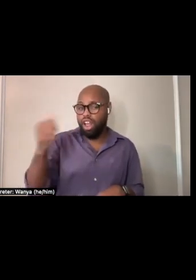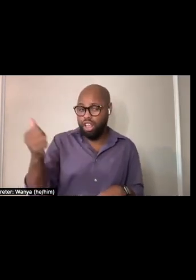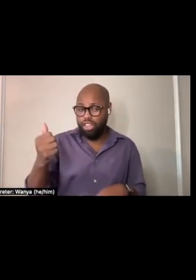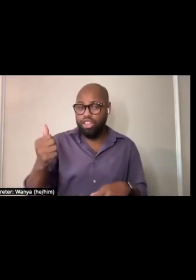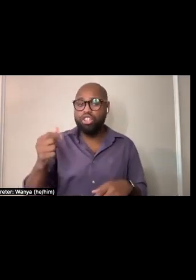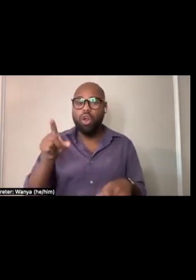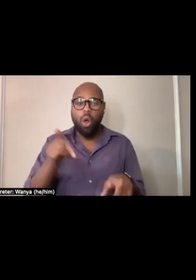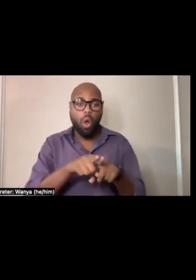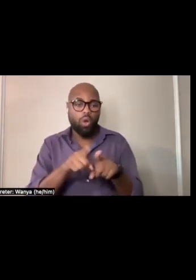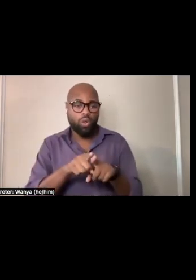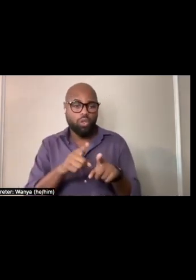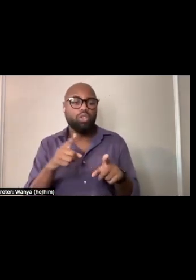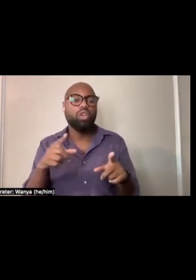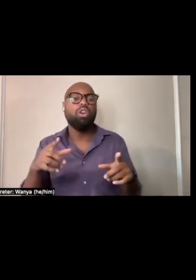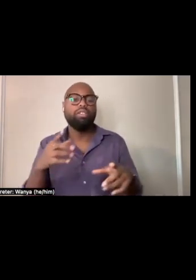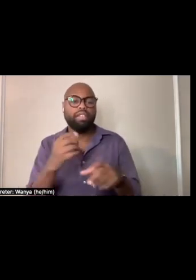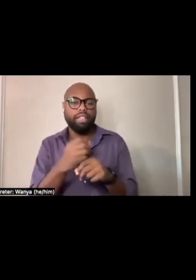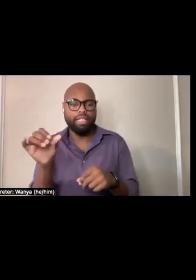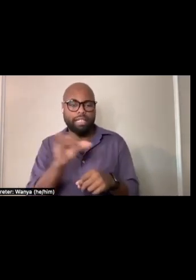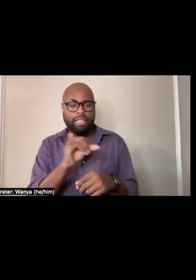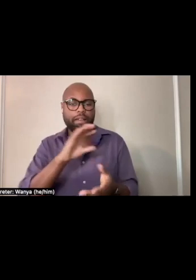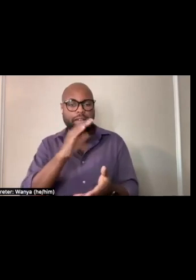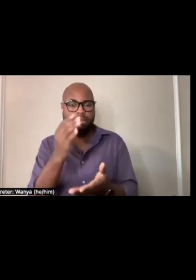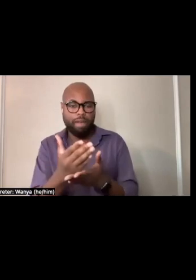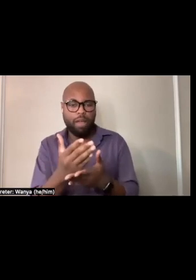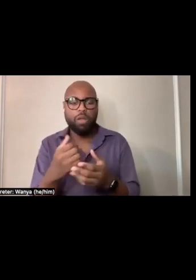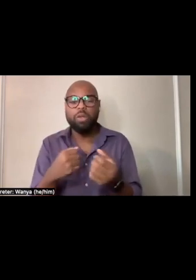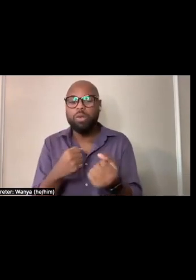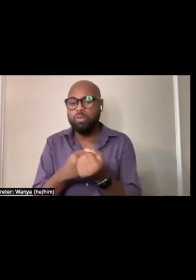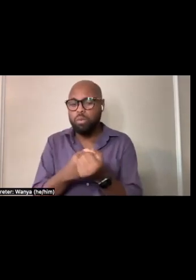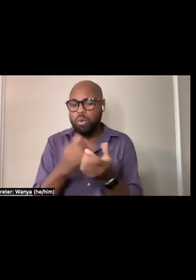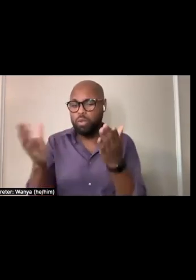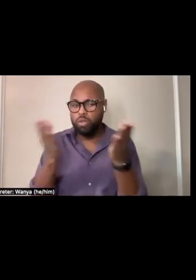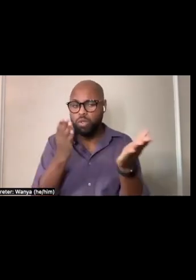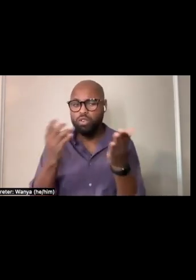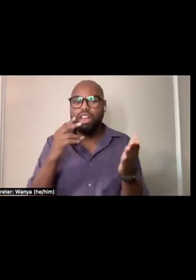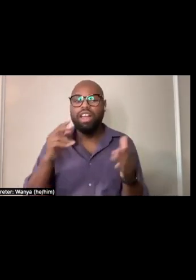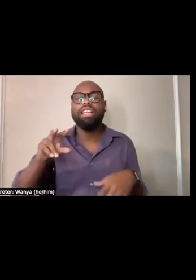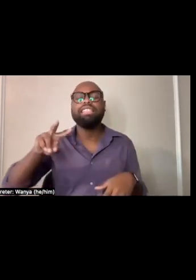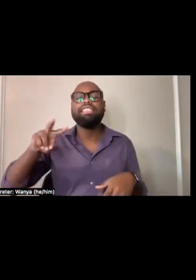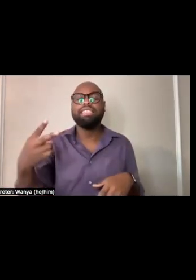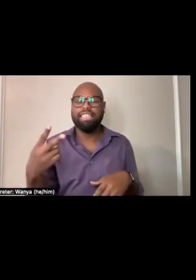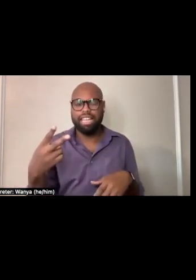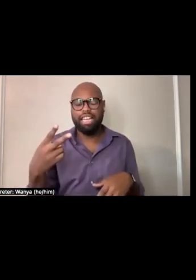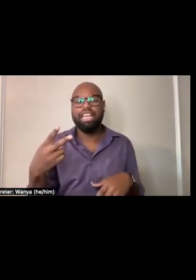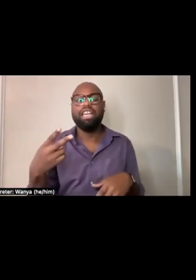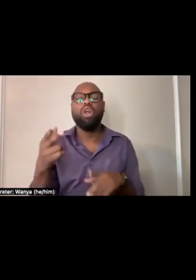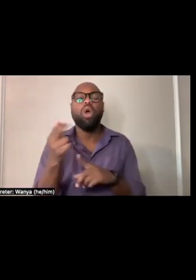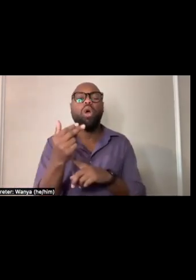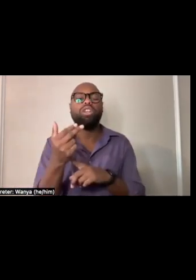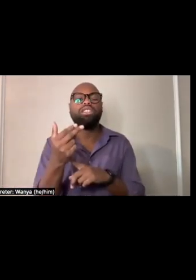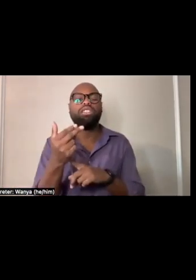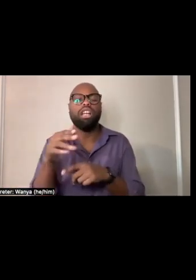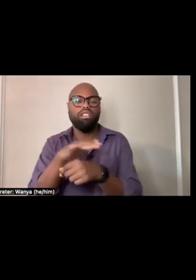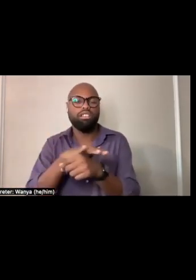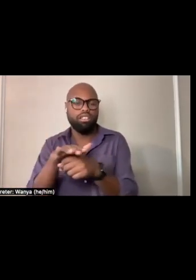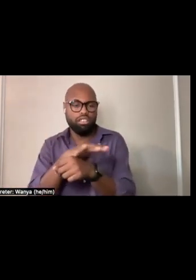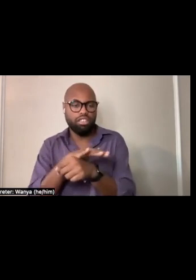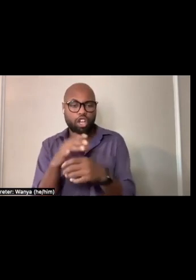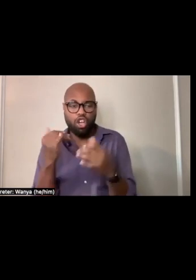of supports and services at another second hotel site. Currently Medicaid funding is covering all the costs and